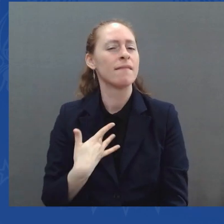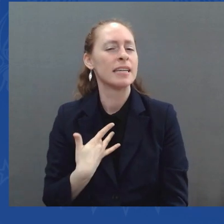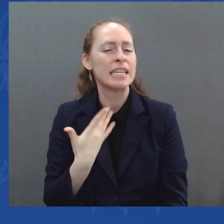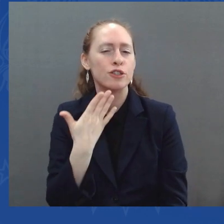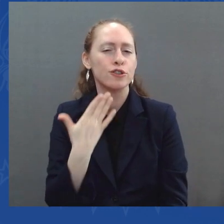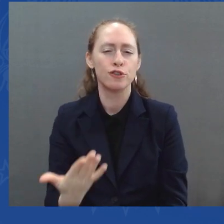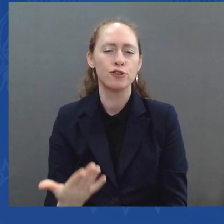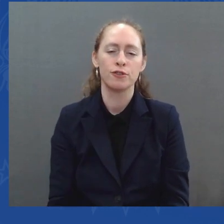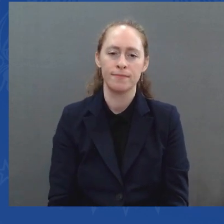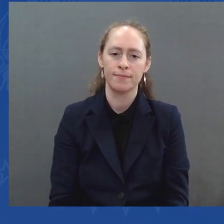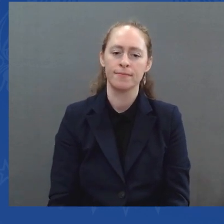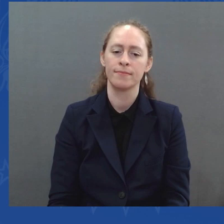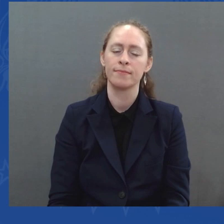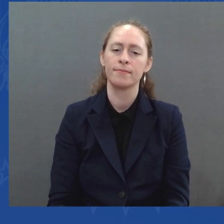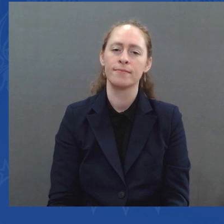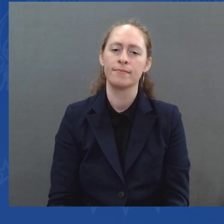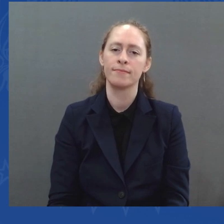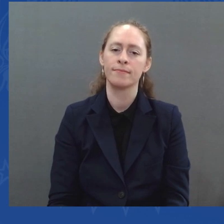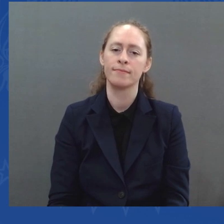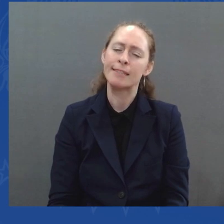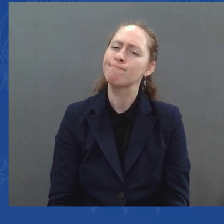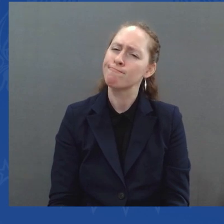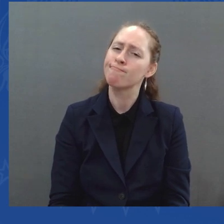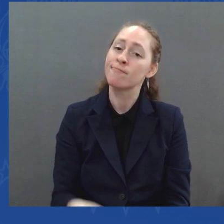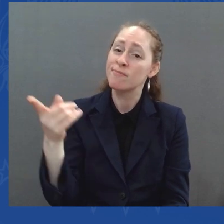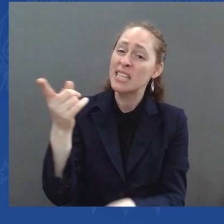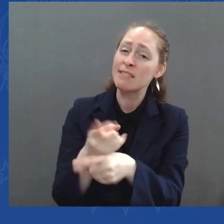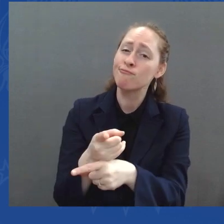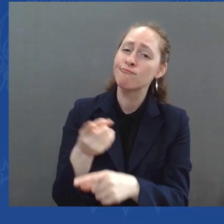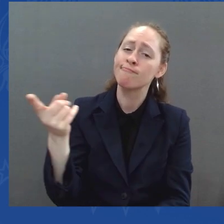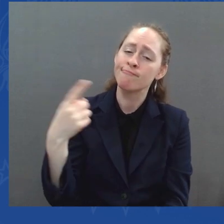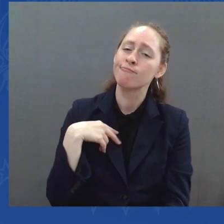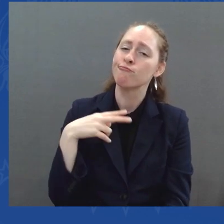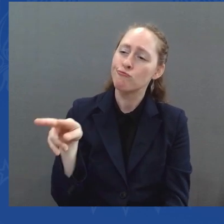that we make sure that you couldn't outrun your insurance.